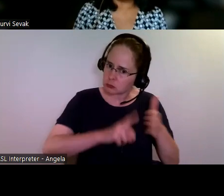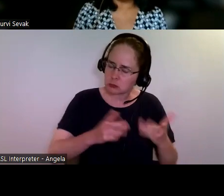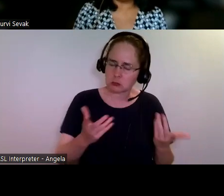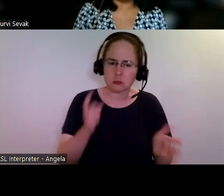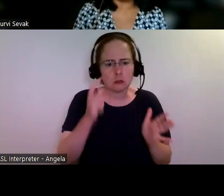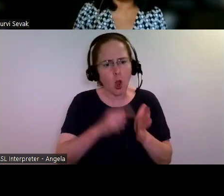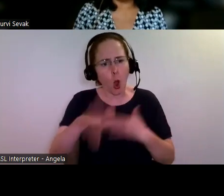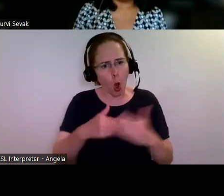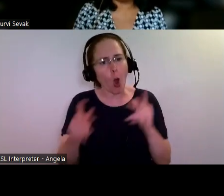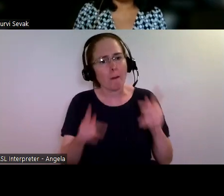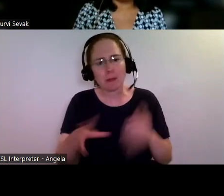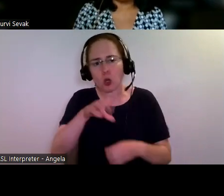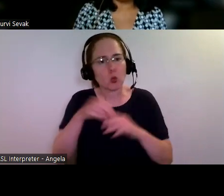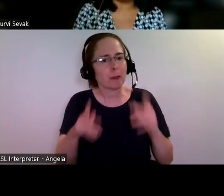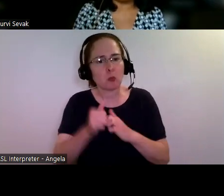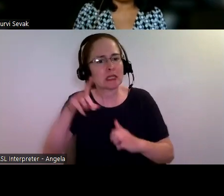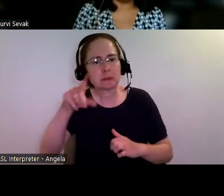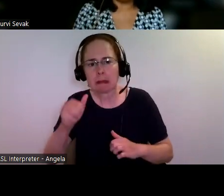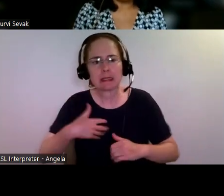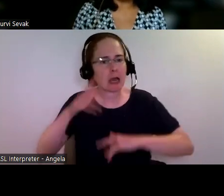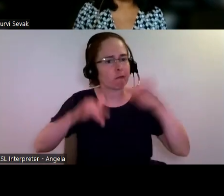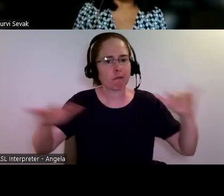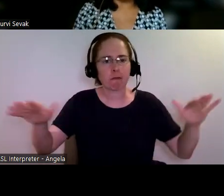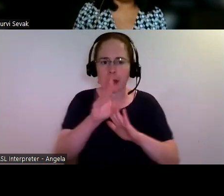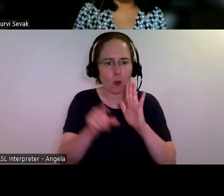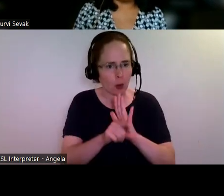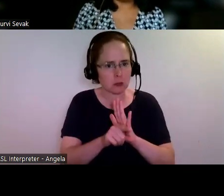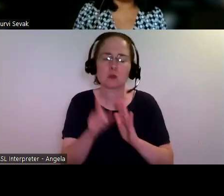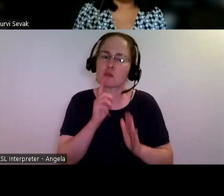including people with disabilities, come from a range of backgrounds, was really important to the